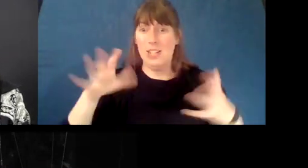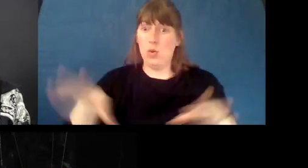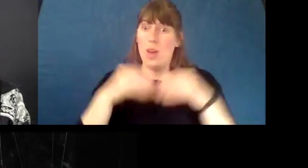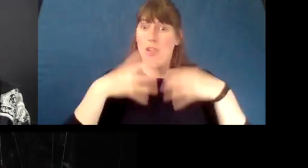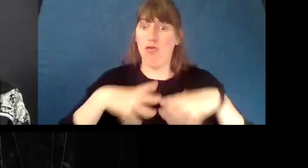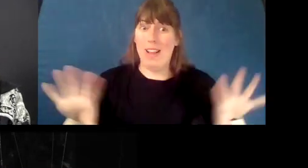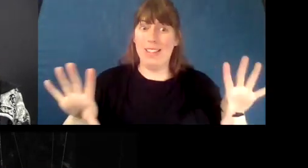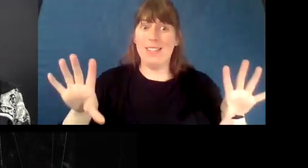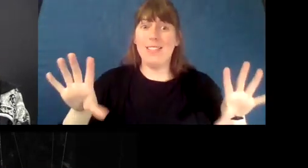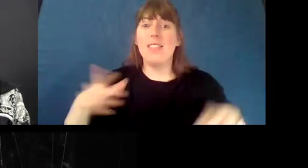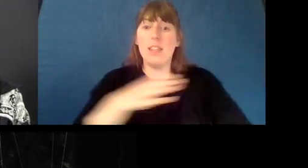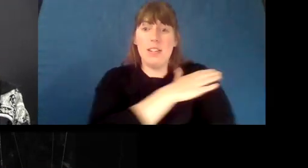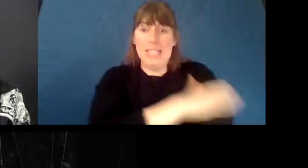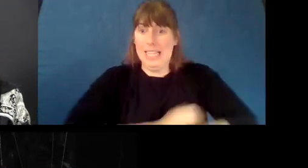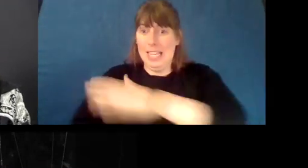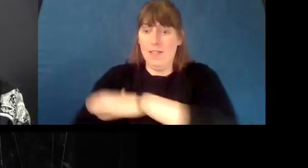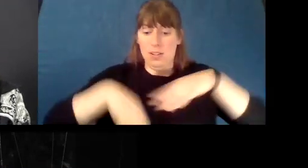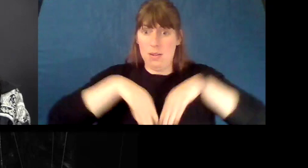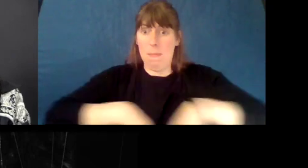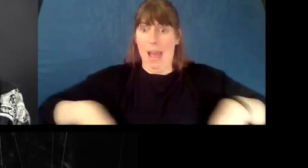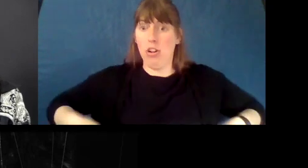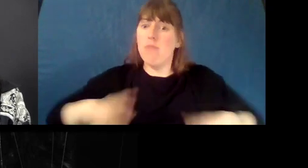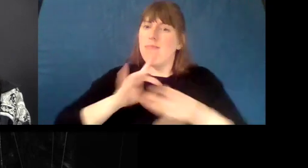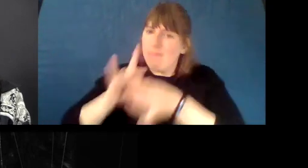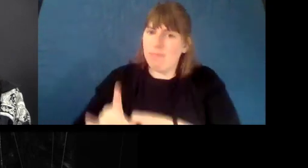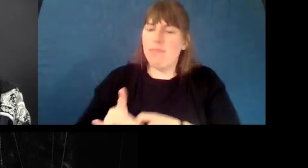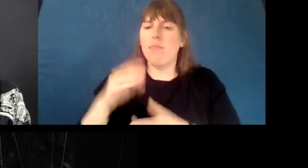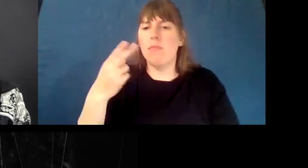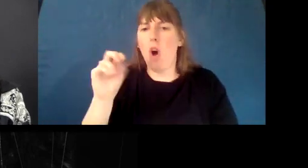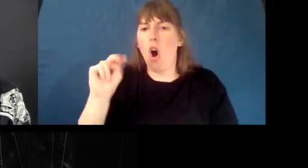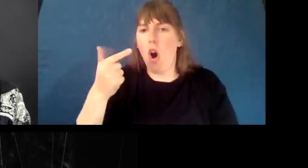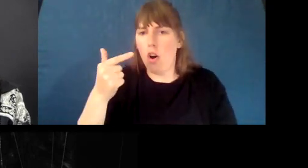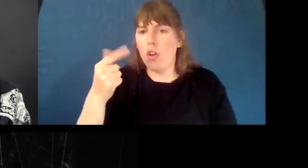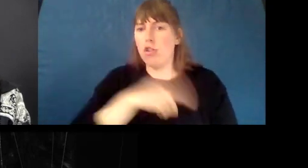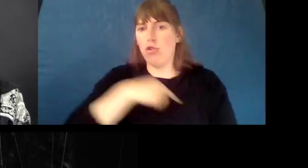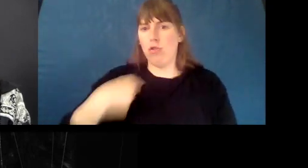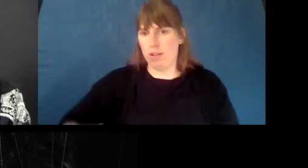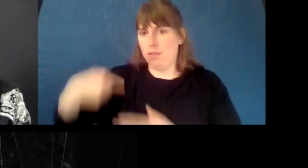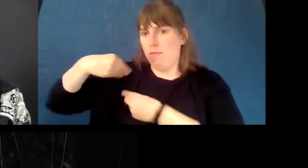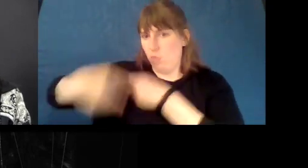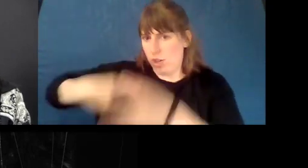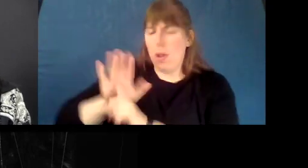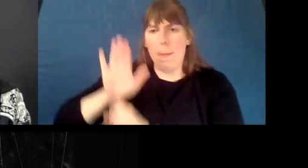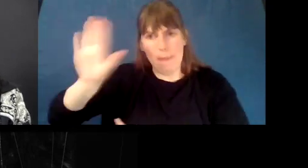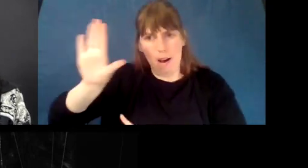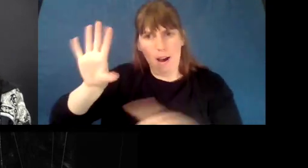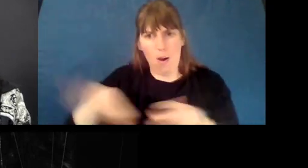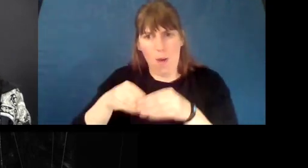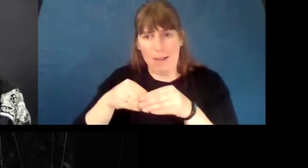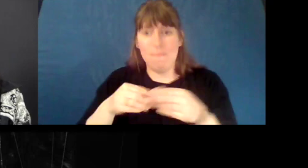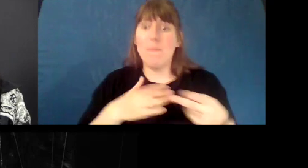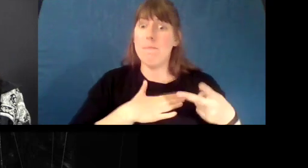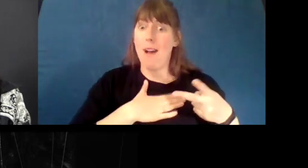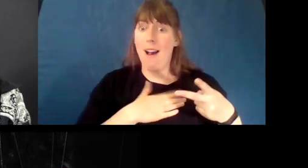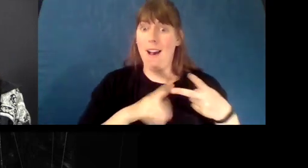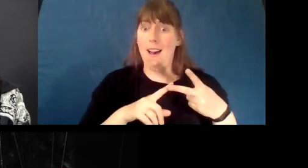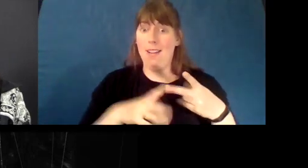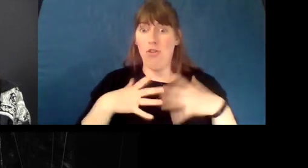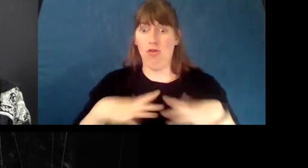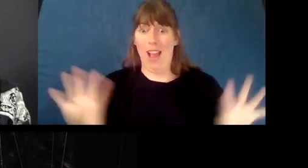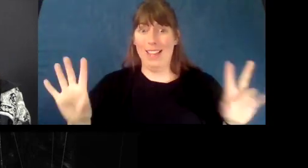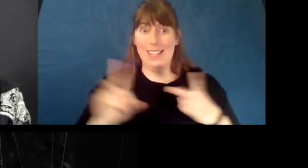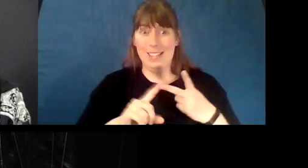and the sleeves reference Han Chinese traditional wedding wear, and then my wedding gown references